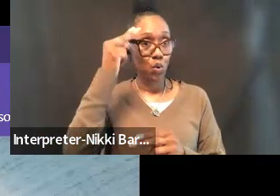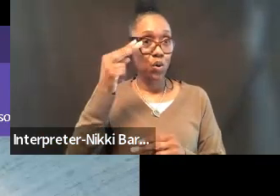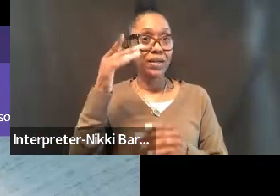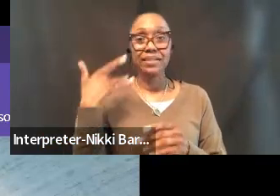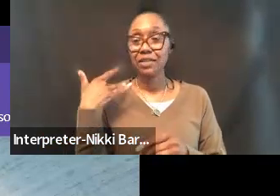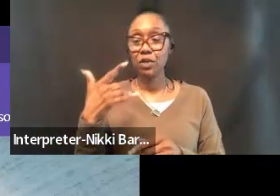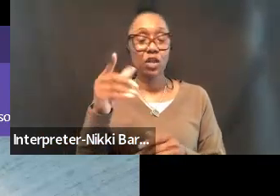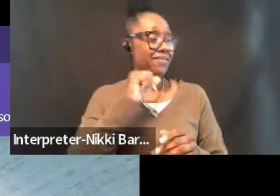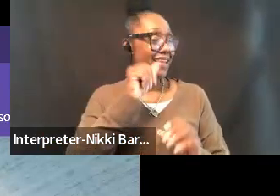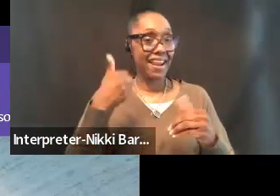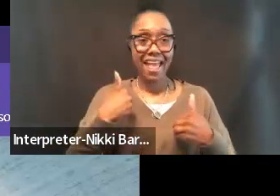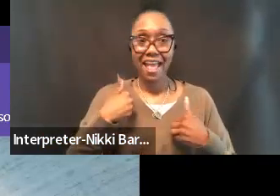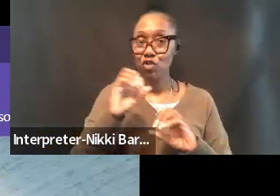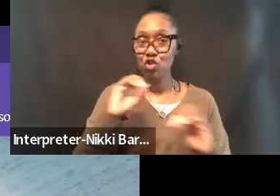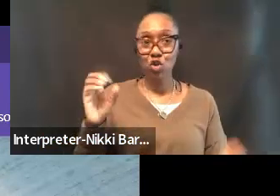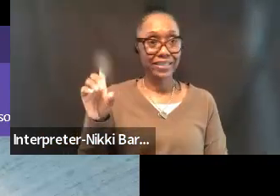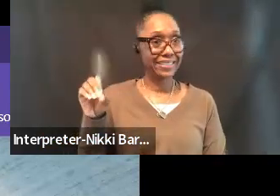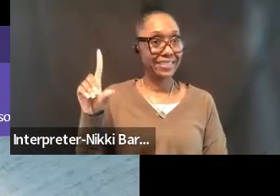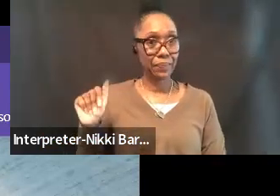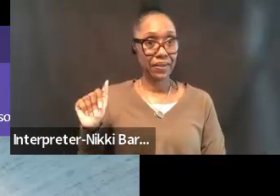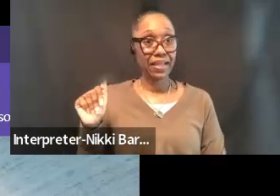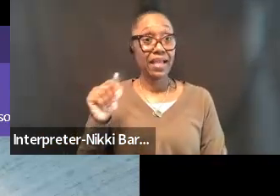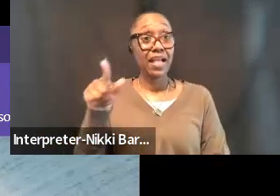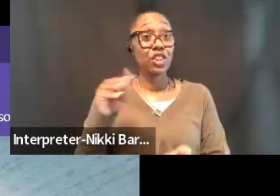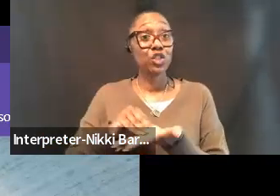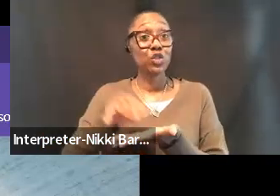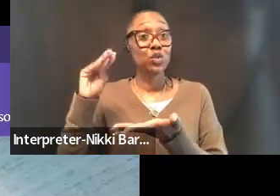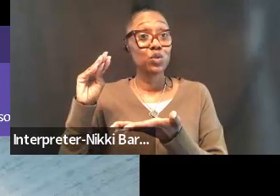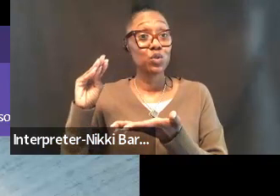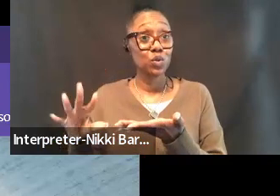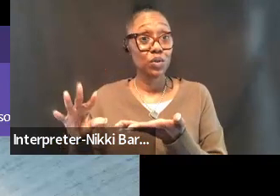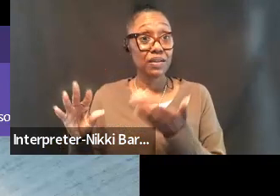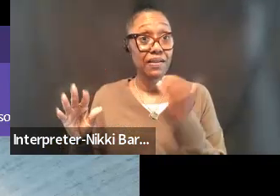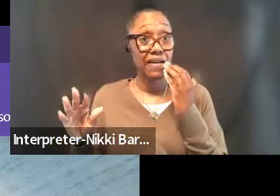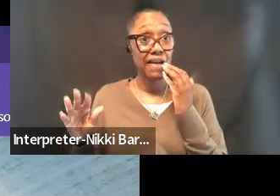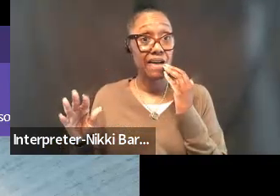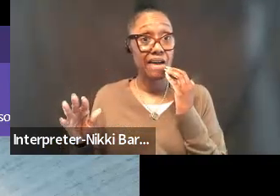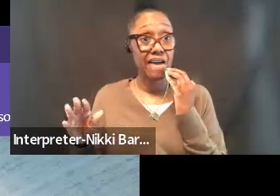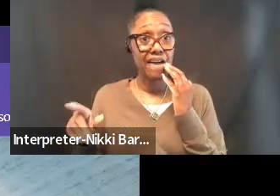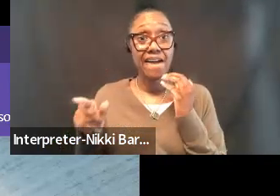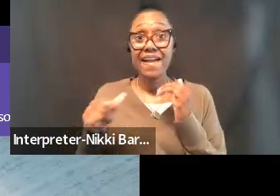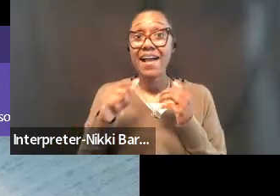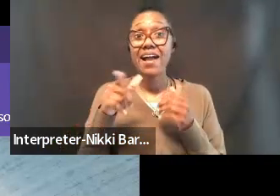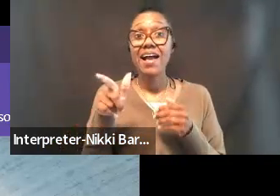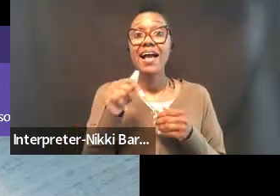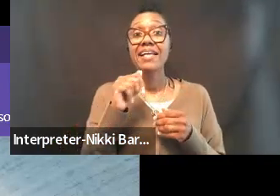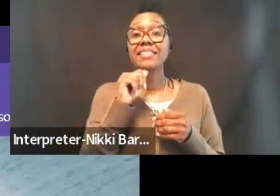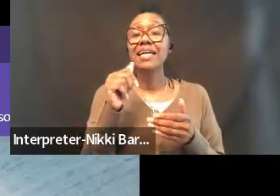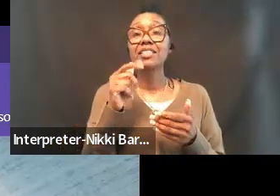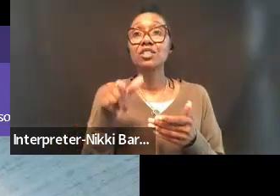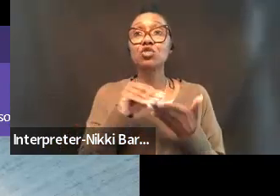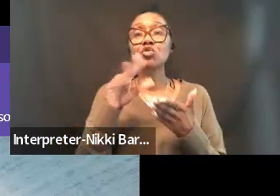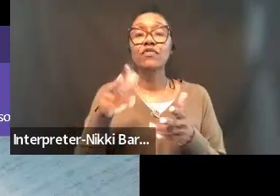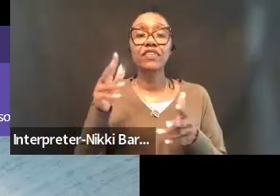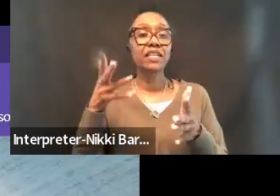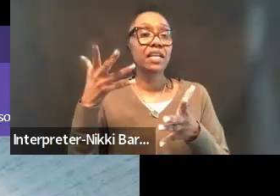And the main concern with this example is that the students Oh, it's not that the students abilities are learning, but it's the design of the lesson.